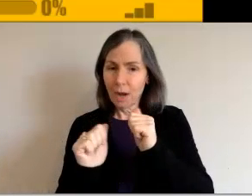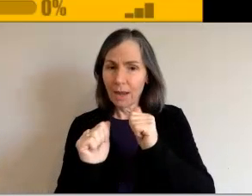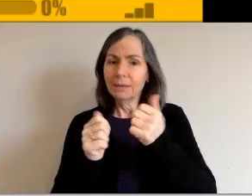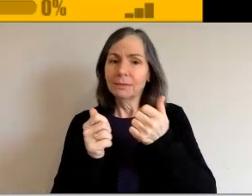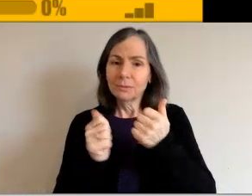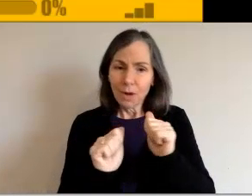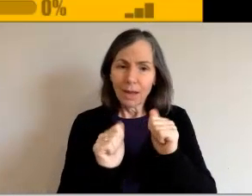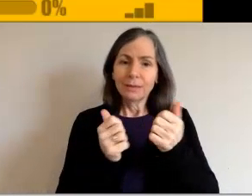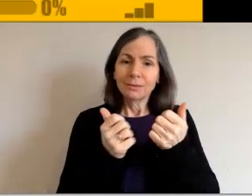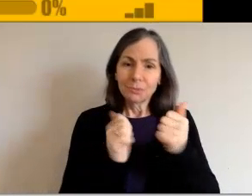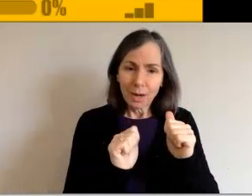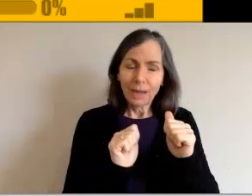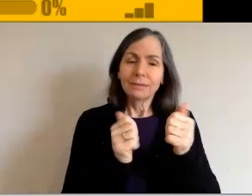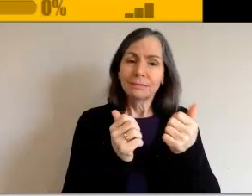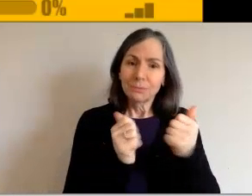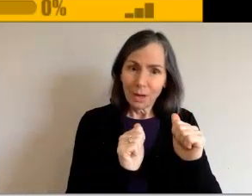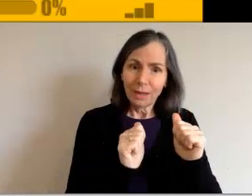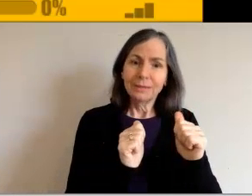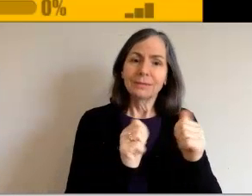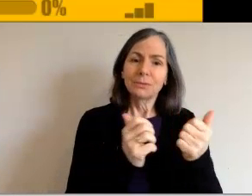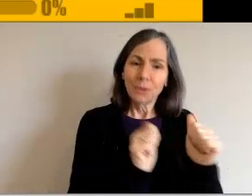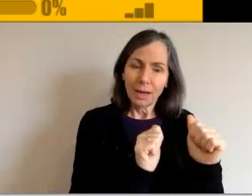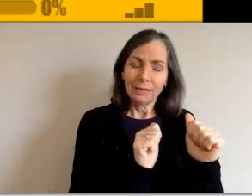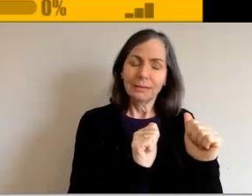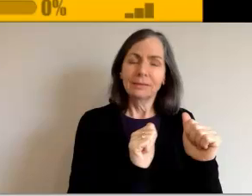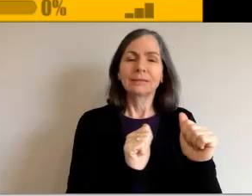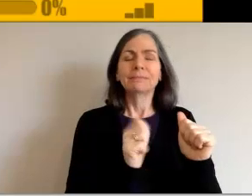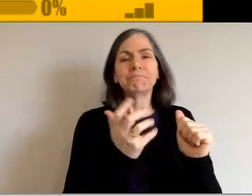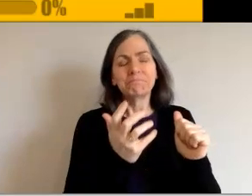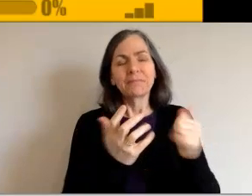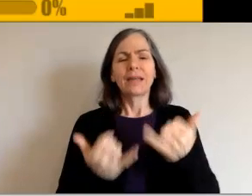For the sake of this video, I'm going to tell you what I figured out.